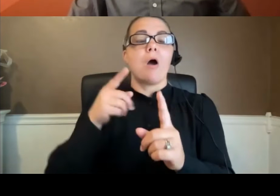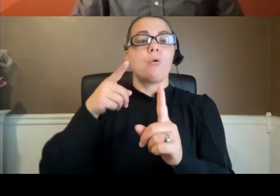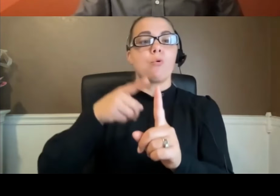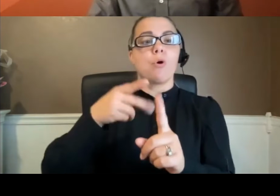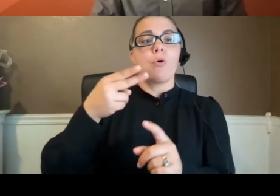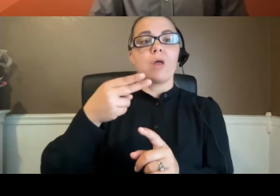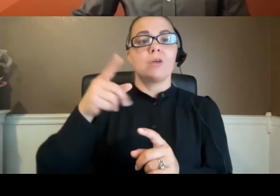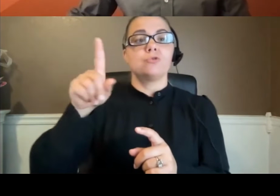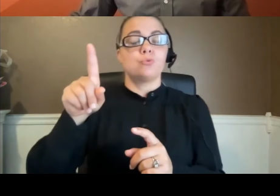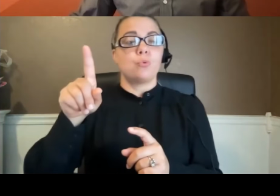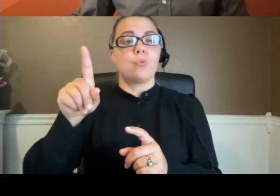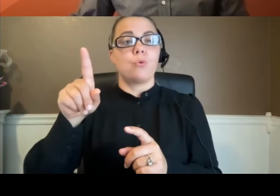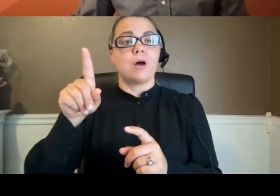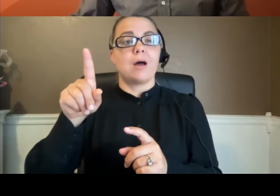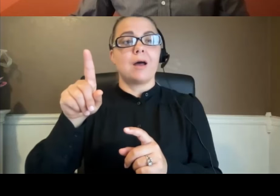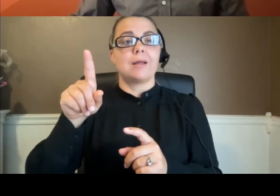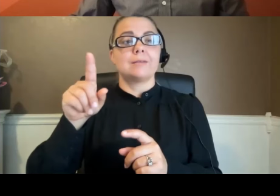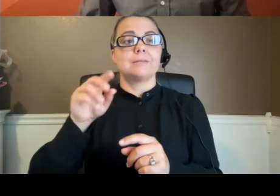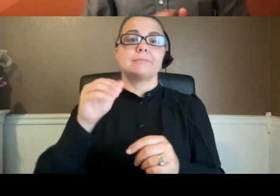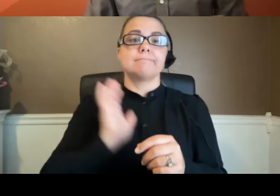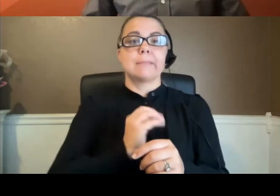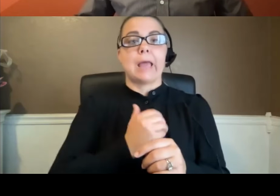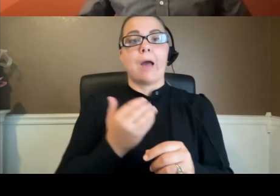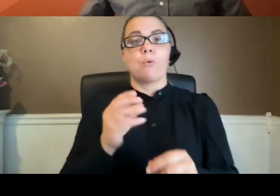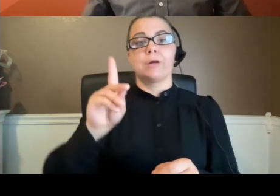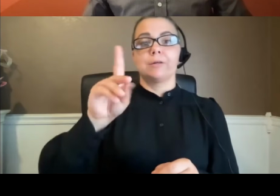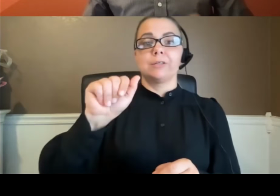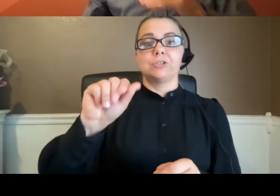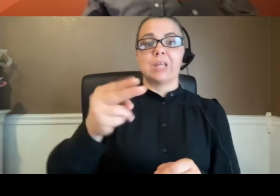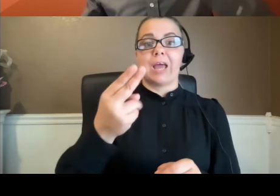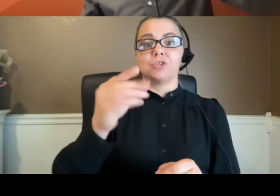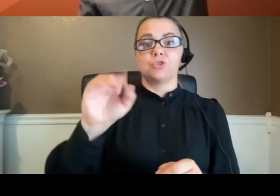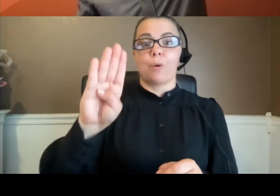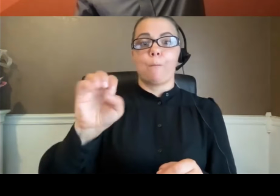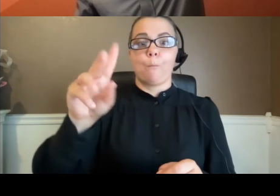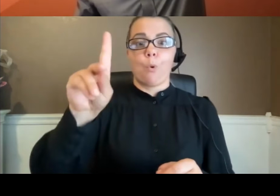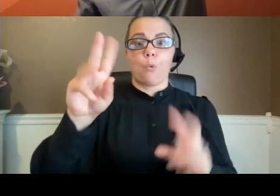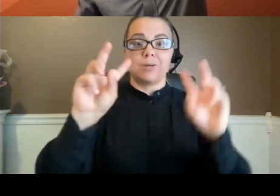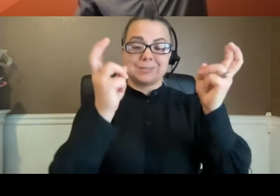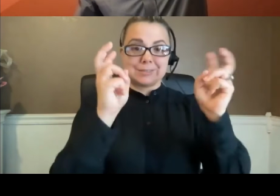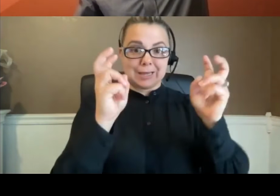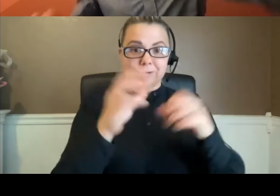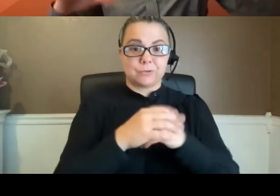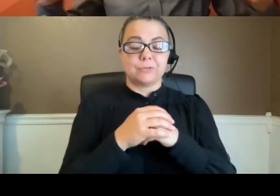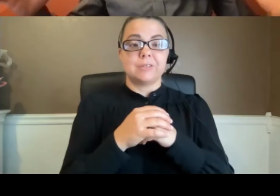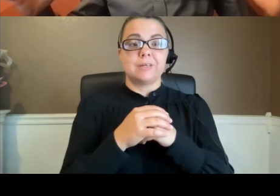that's going to be your dashboard title. Dashboard - I'm using this as a very loose catch-all